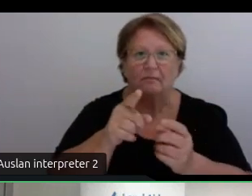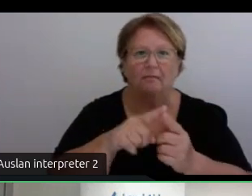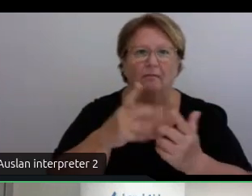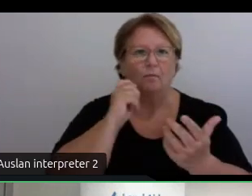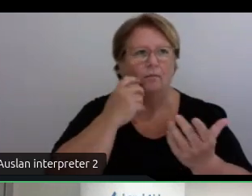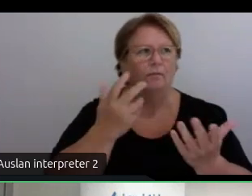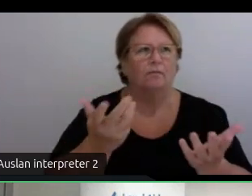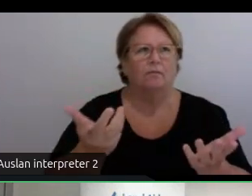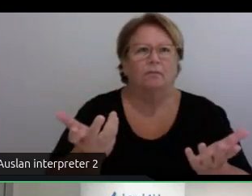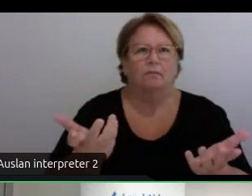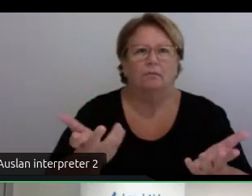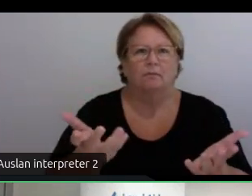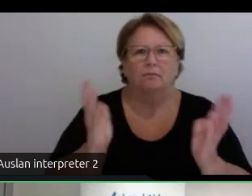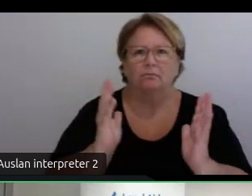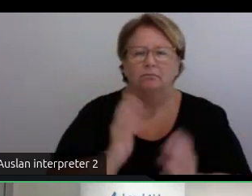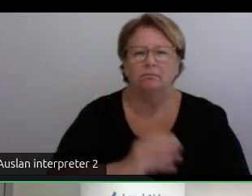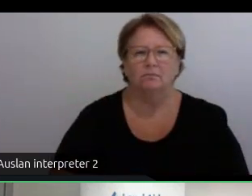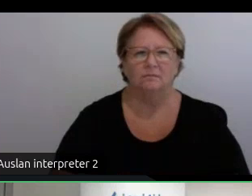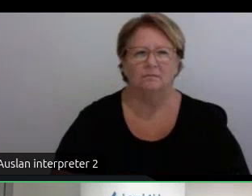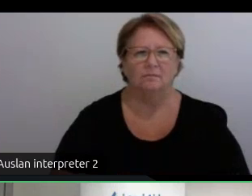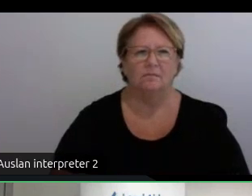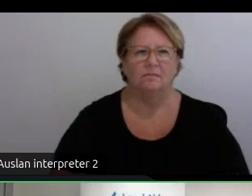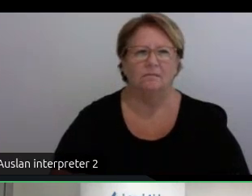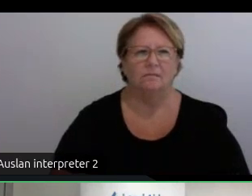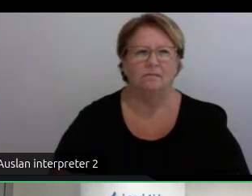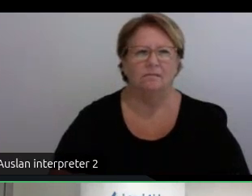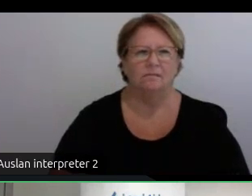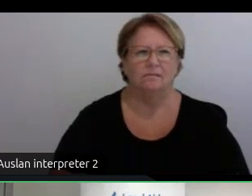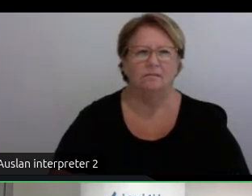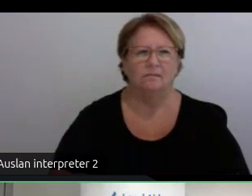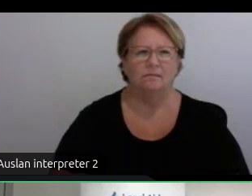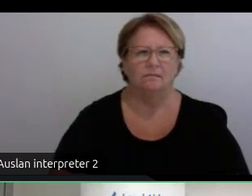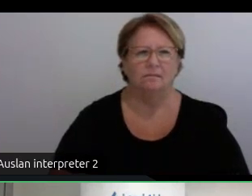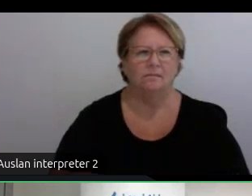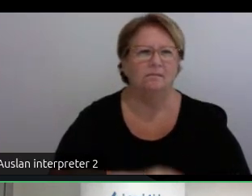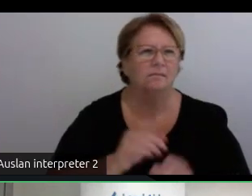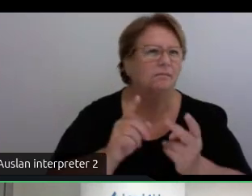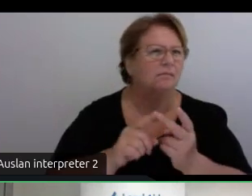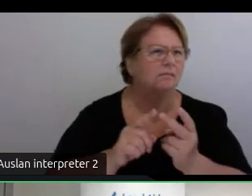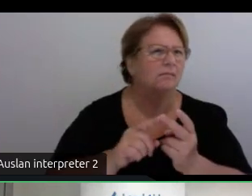let me do that for you. They'll grab it. That's right. But I think Oh, you said there was two